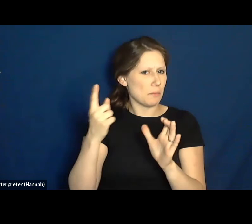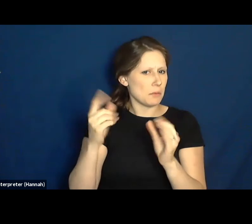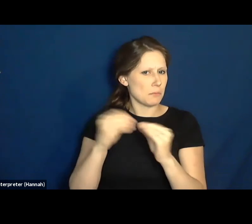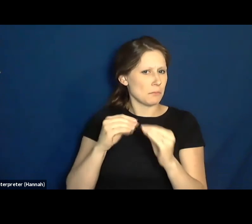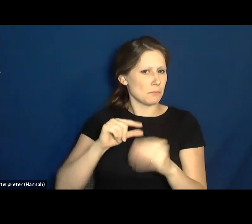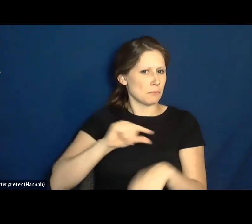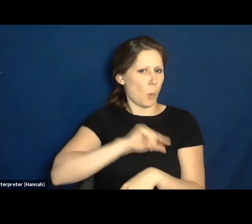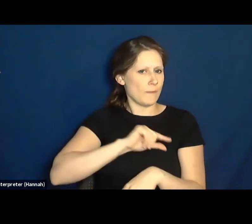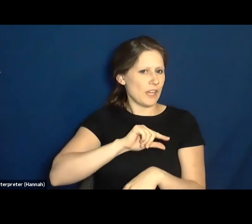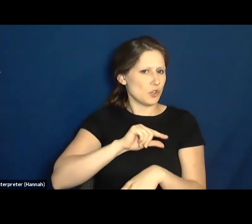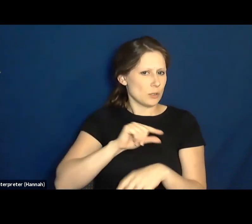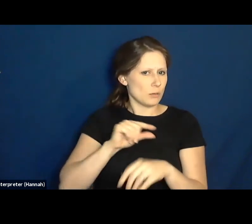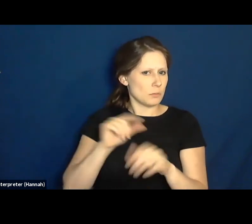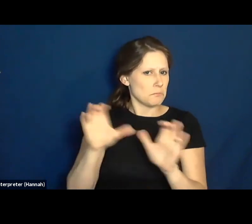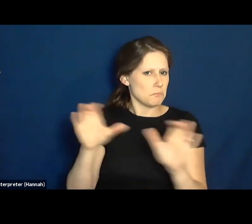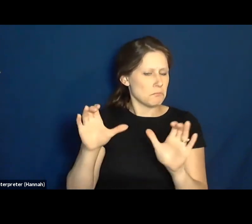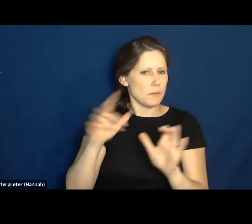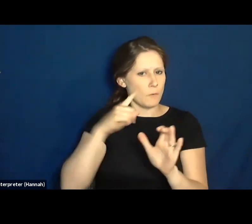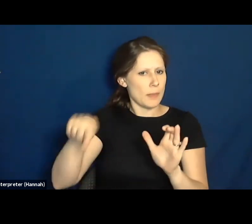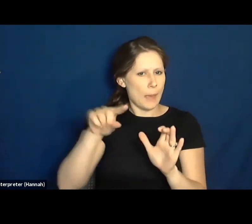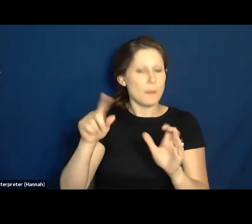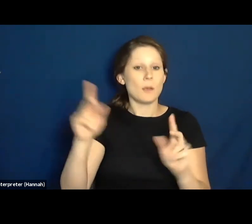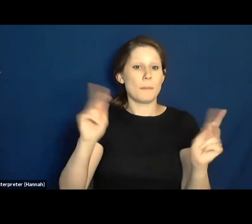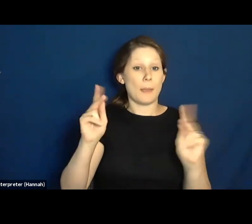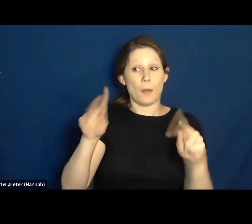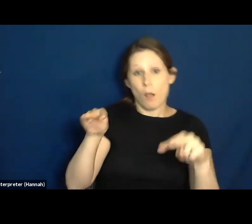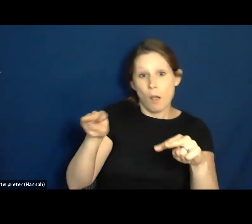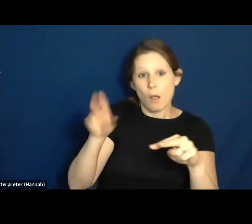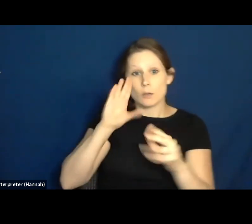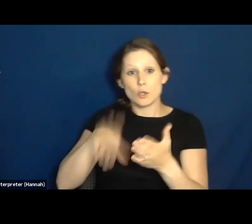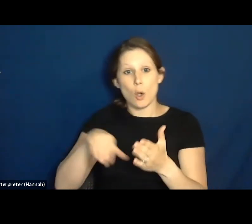so the public would know they made these efforts in order to be more ArtSafe.